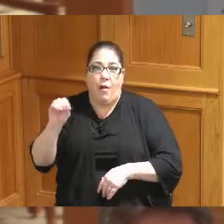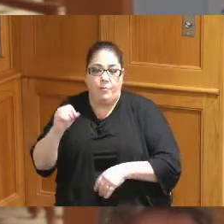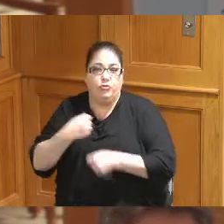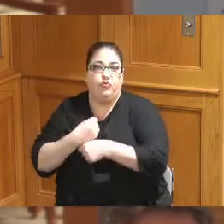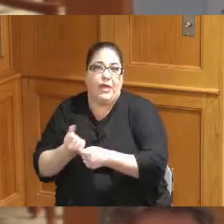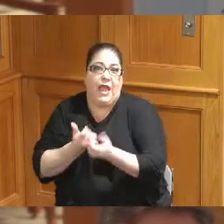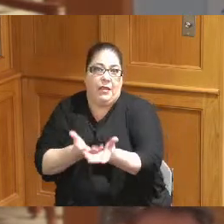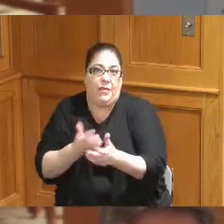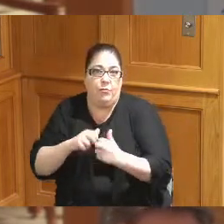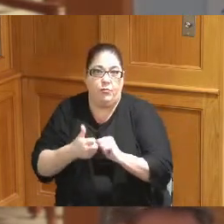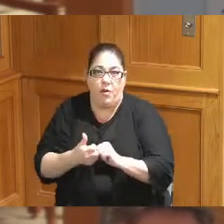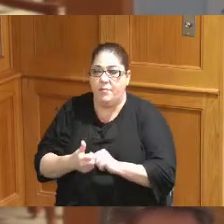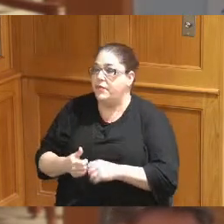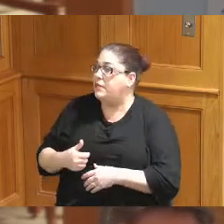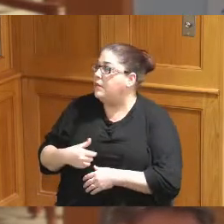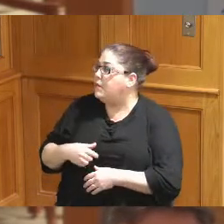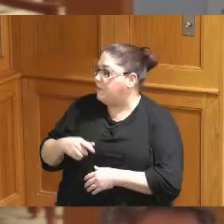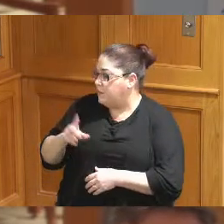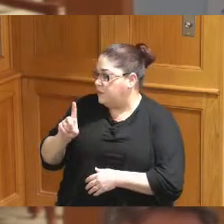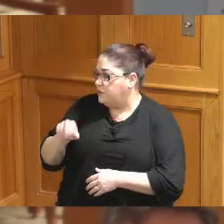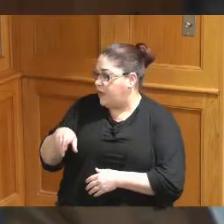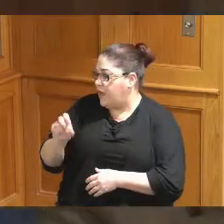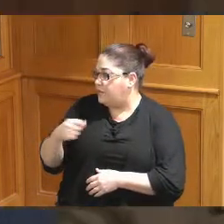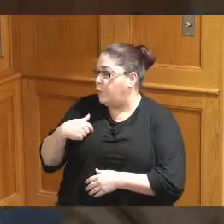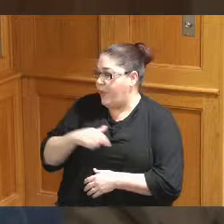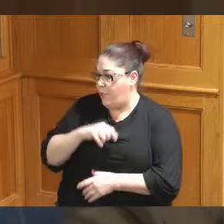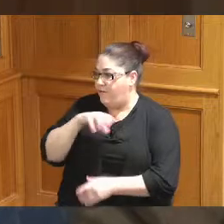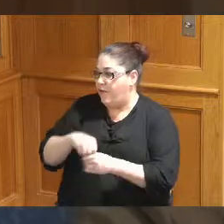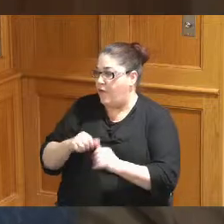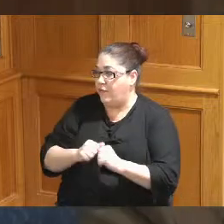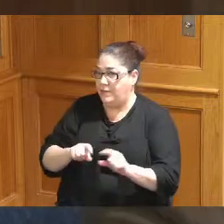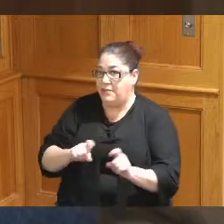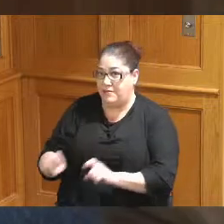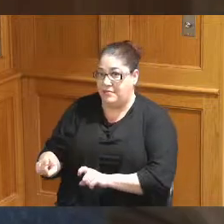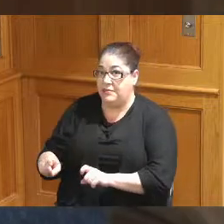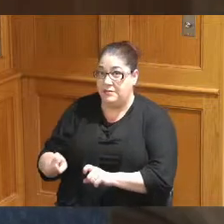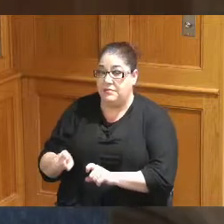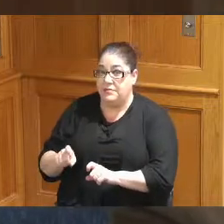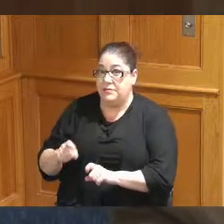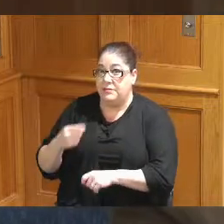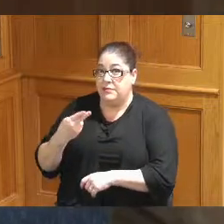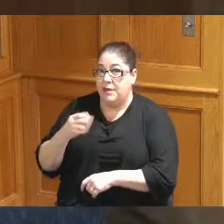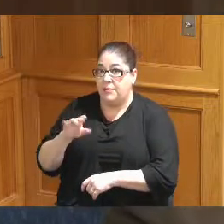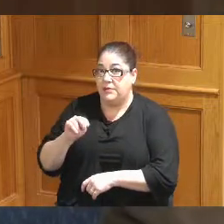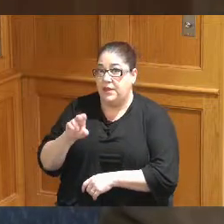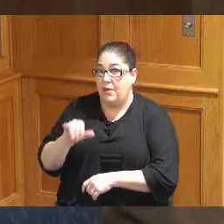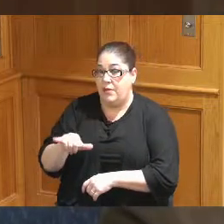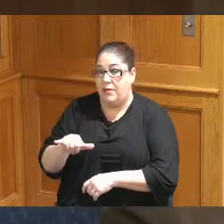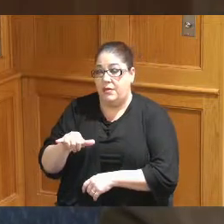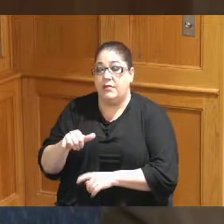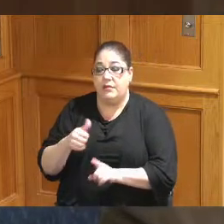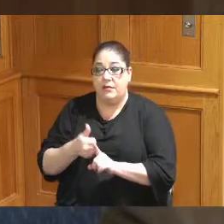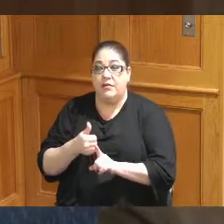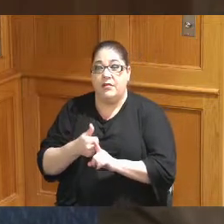will do that research because we were involved in the testing in Hamilton County and it it took some